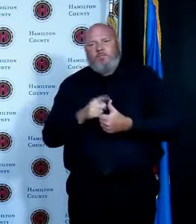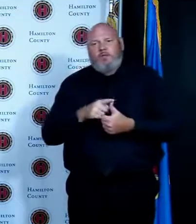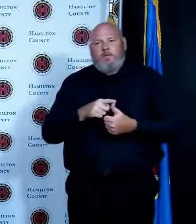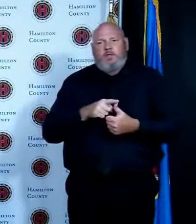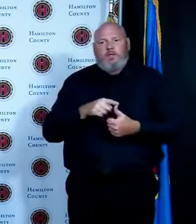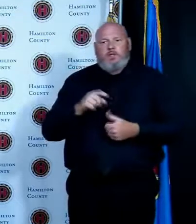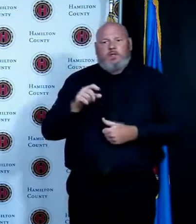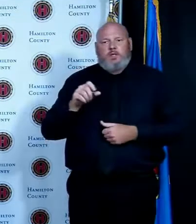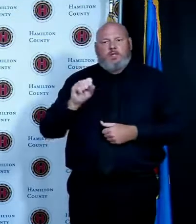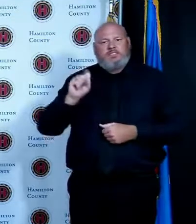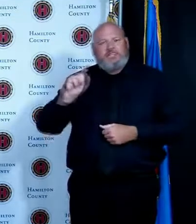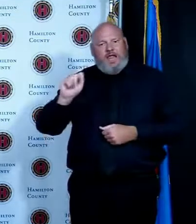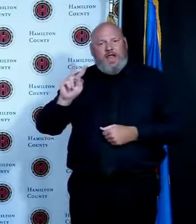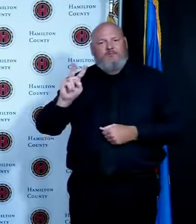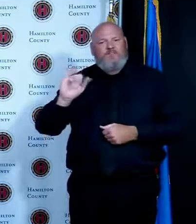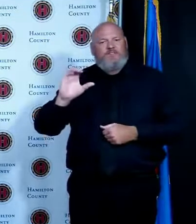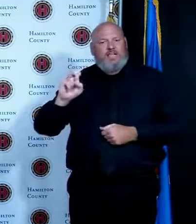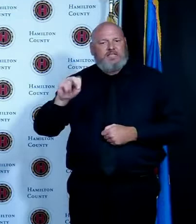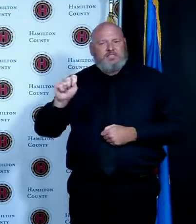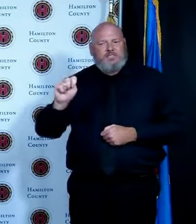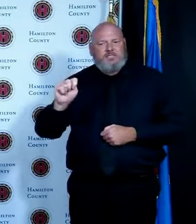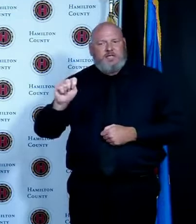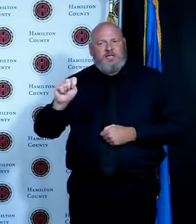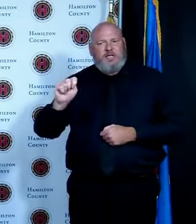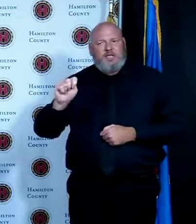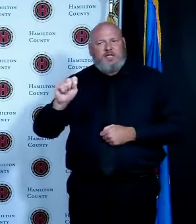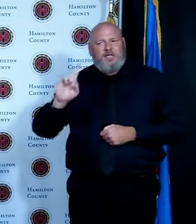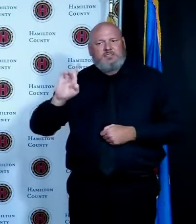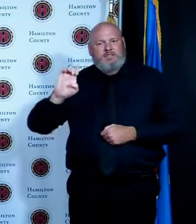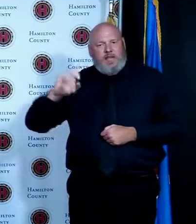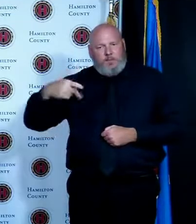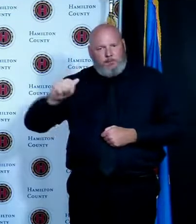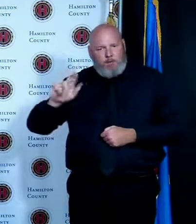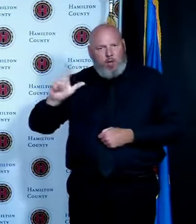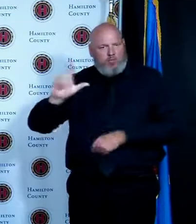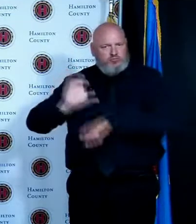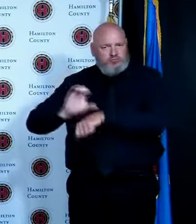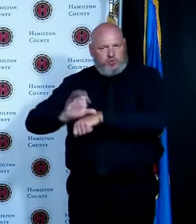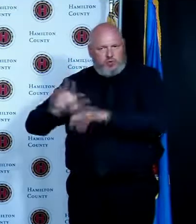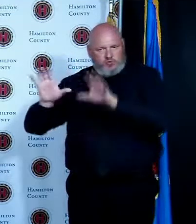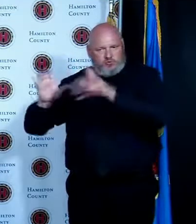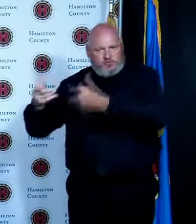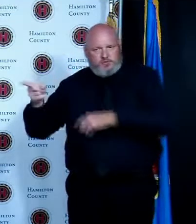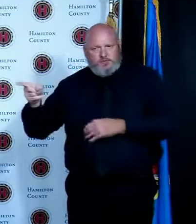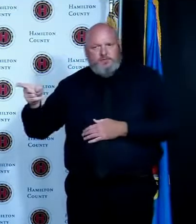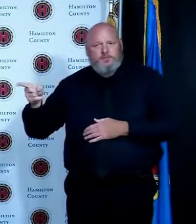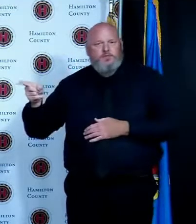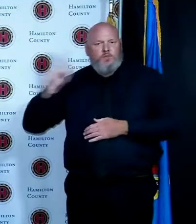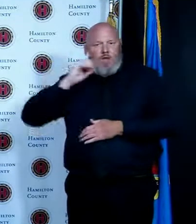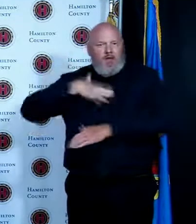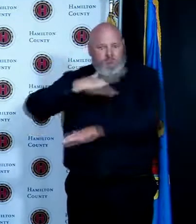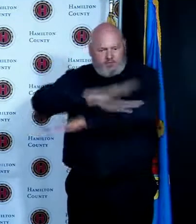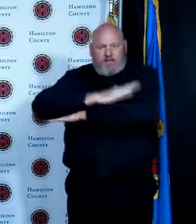available at the help center to walk applicants through the applications for emergency rental relief